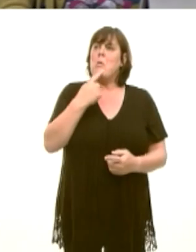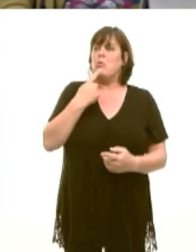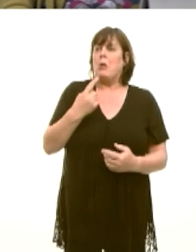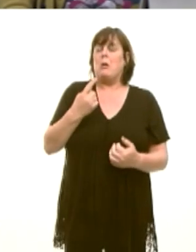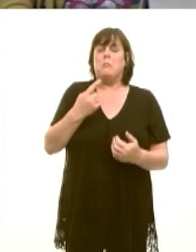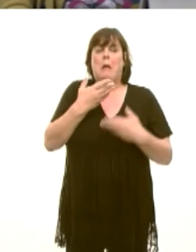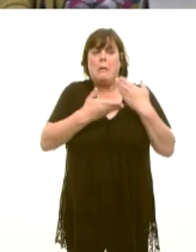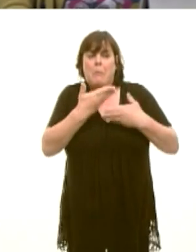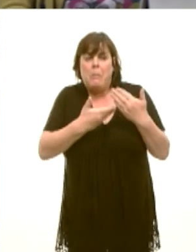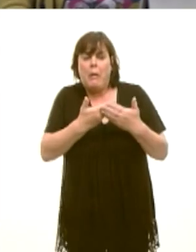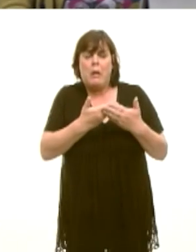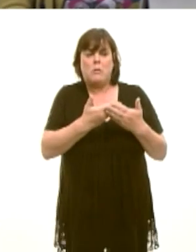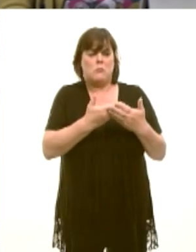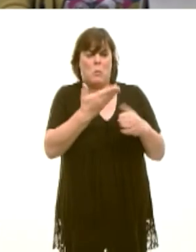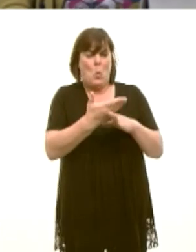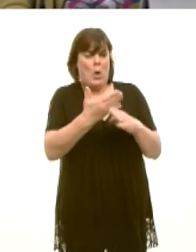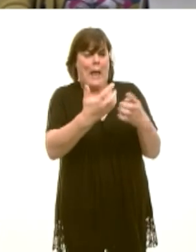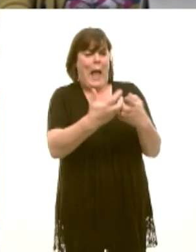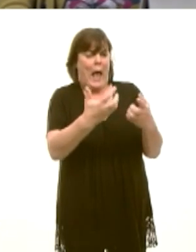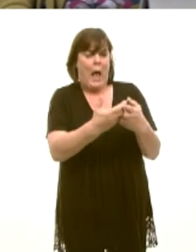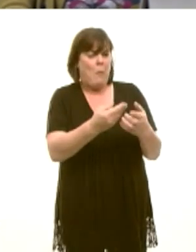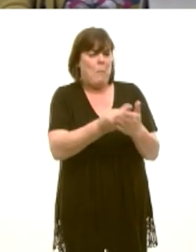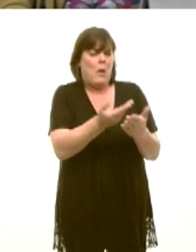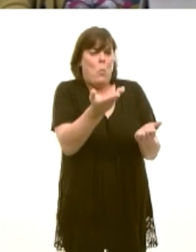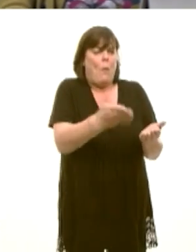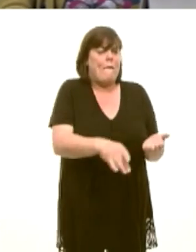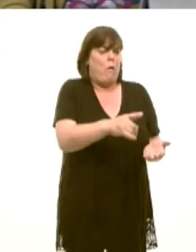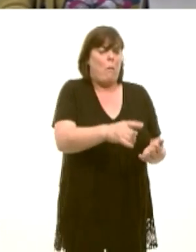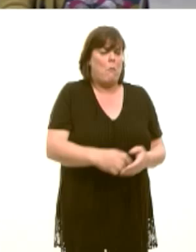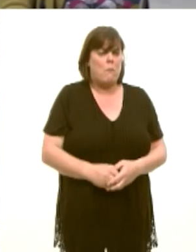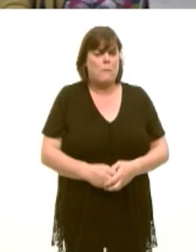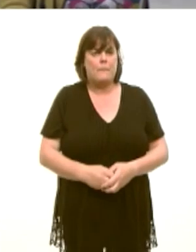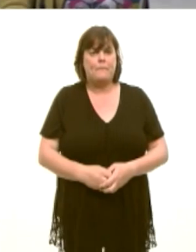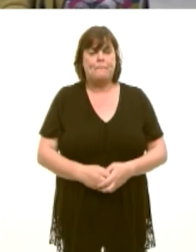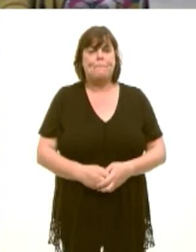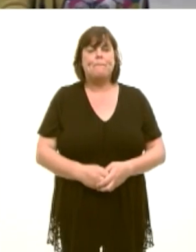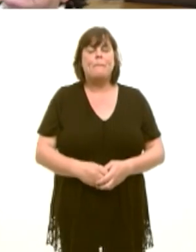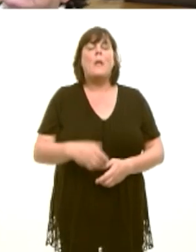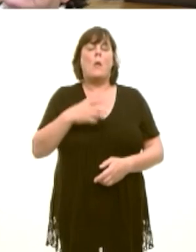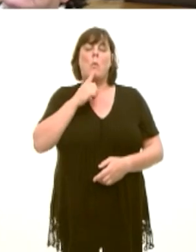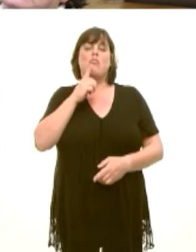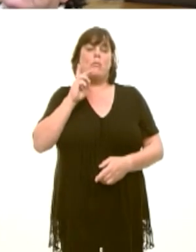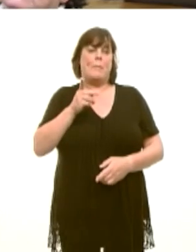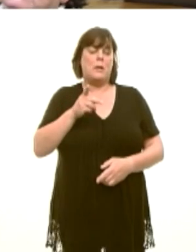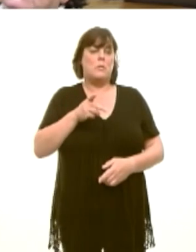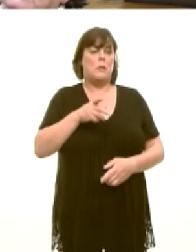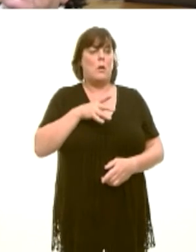how the system would actually work. Carwyn Jones: I come back to a point that I made earlier on. She made the point: ëI want to ask you about cancer diagnosis not